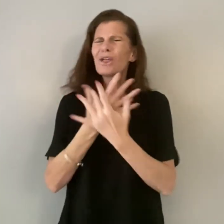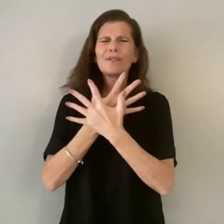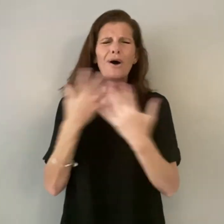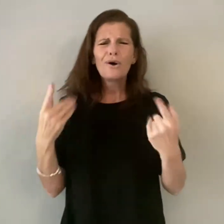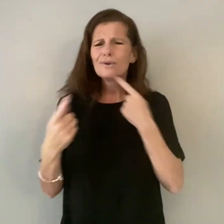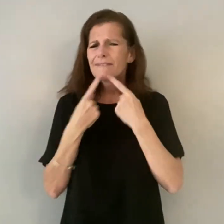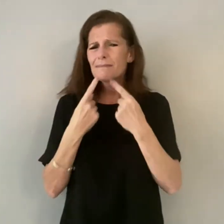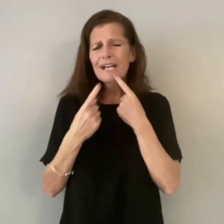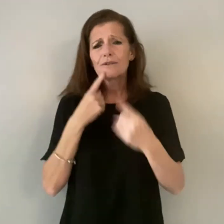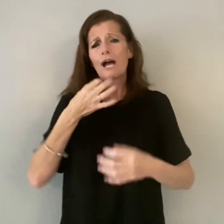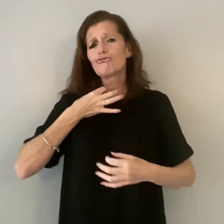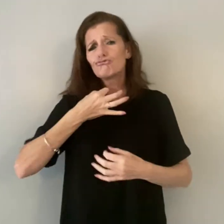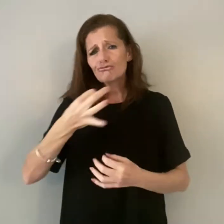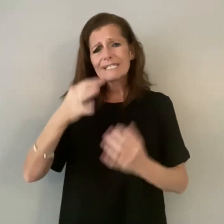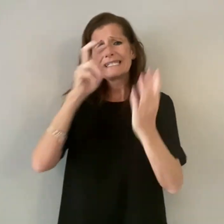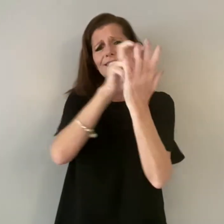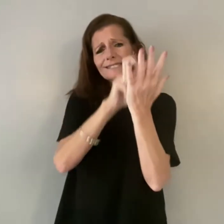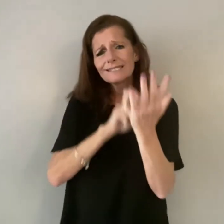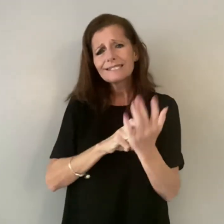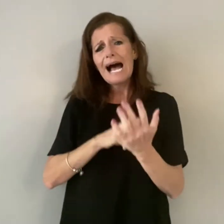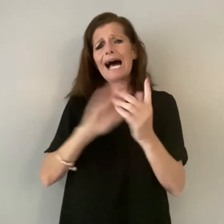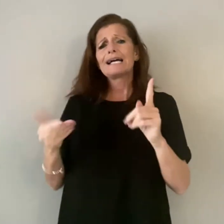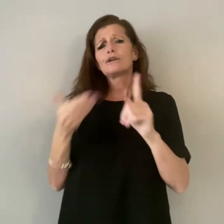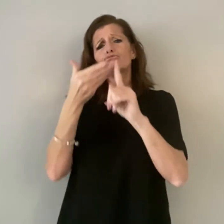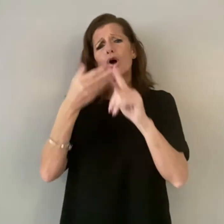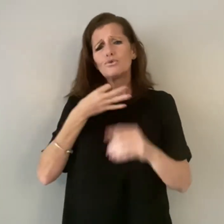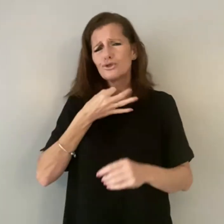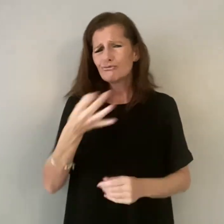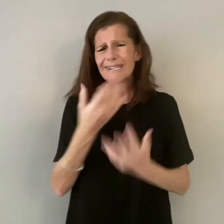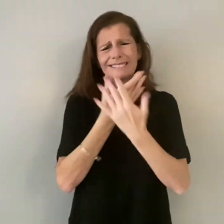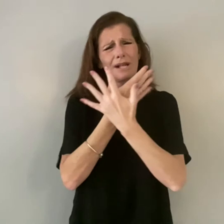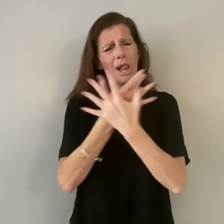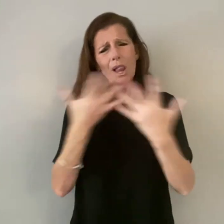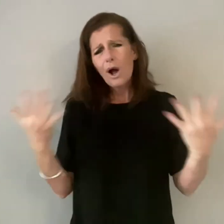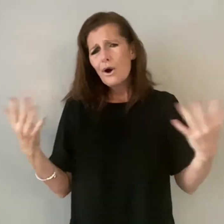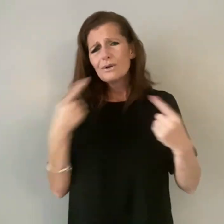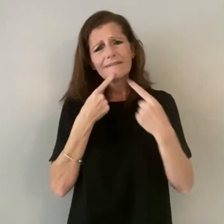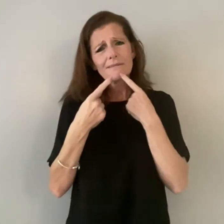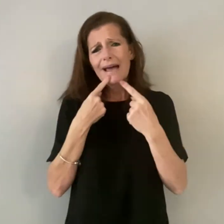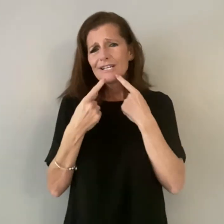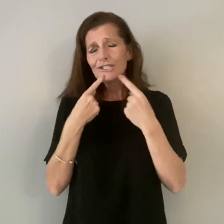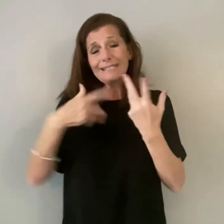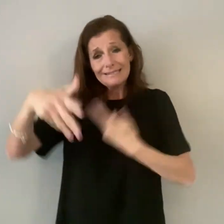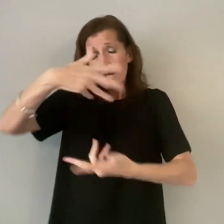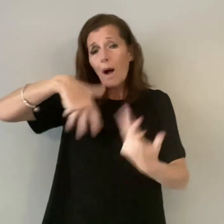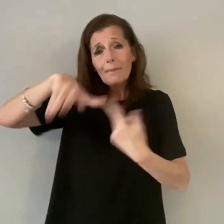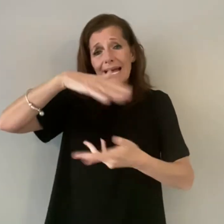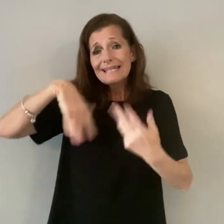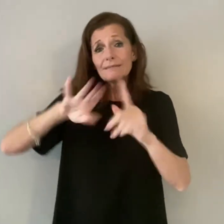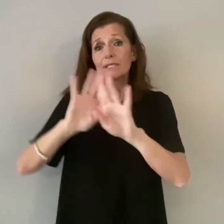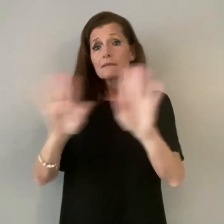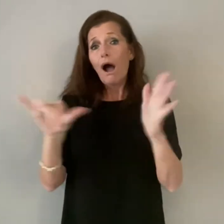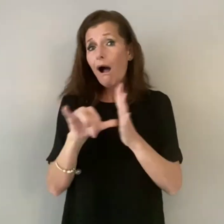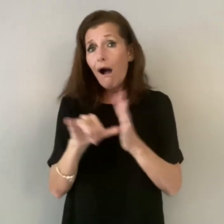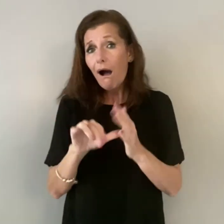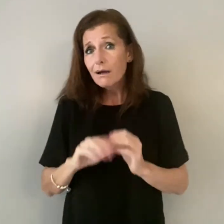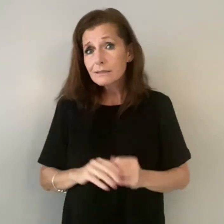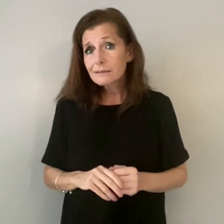I mean there's lots of guidance out there on risk registers and risk approaches as well. It's in a way it's complicated, but it's not hard.